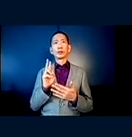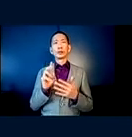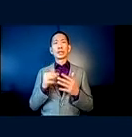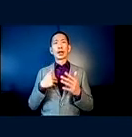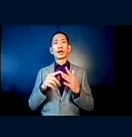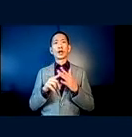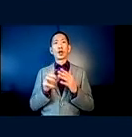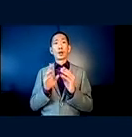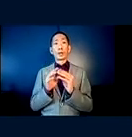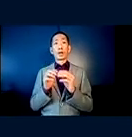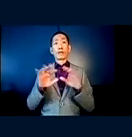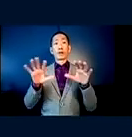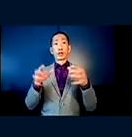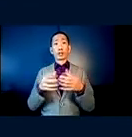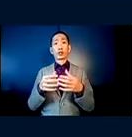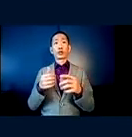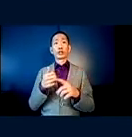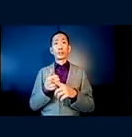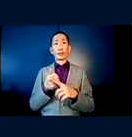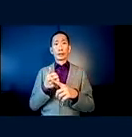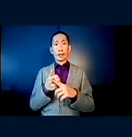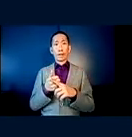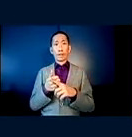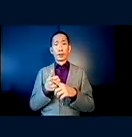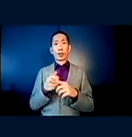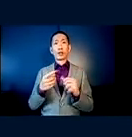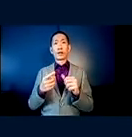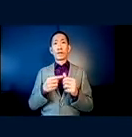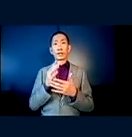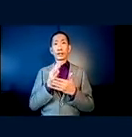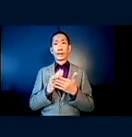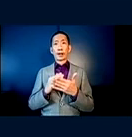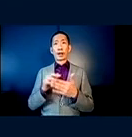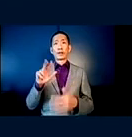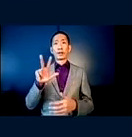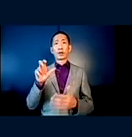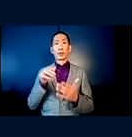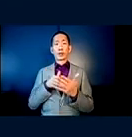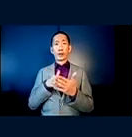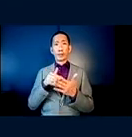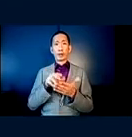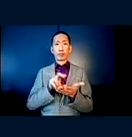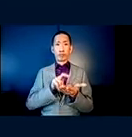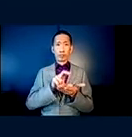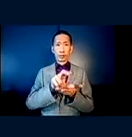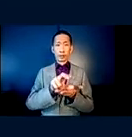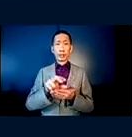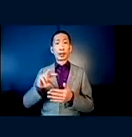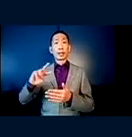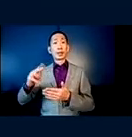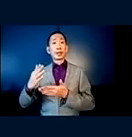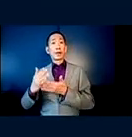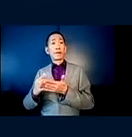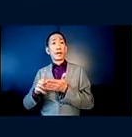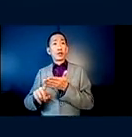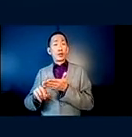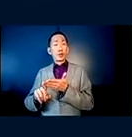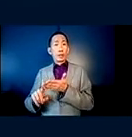THE WEEK BEFORE, WAS THE LAUNCH MEETING OF THE CONSORTIUM ITSELF, AND THE FIRST PHASE OF $300 MILLION IS OUT BUT SECOND